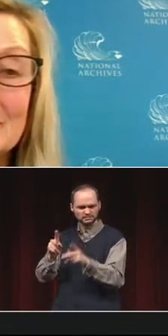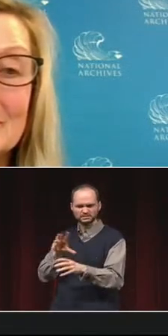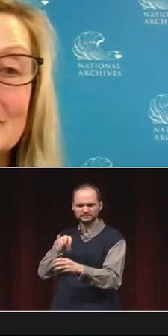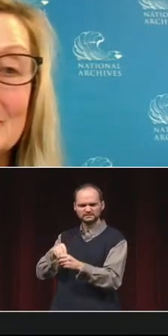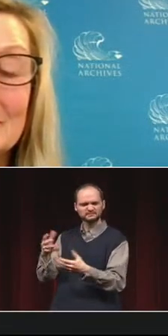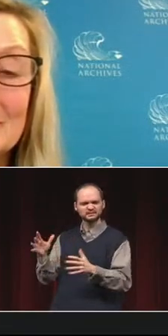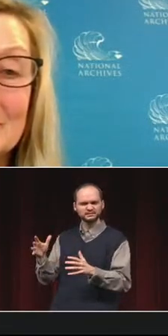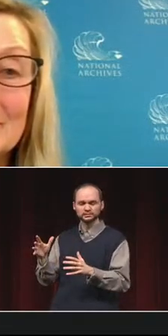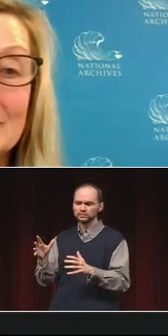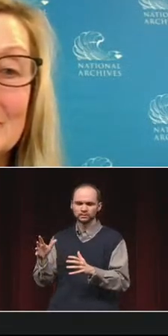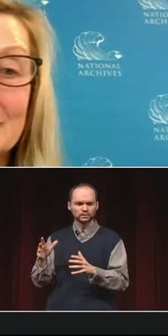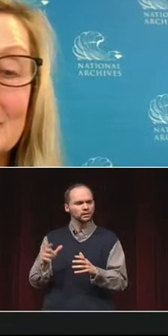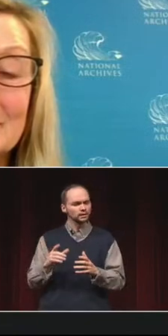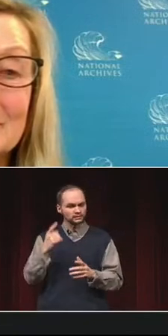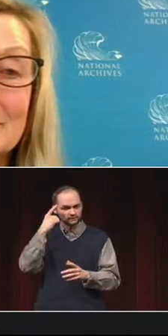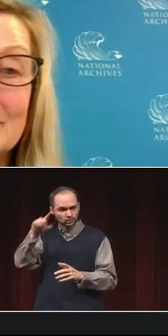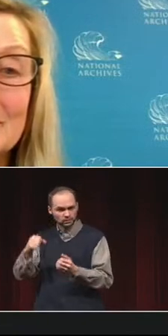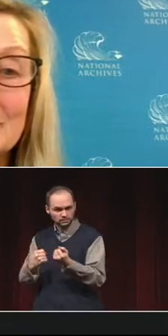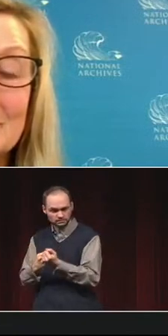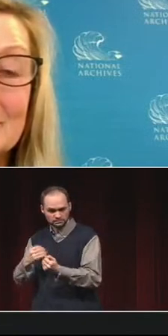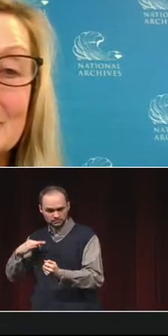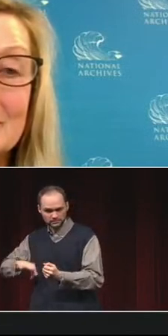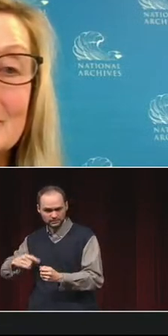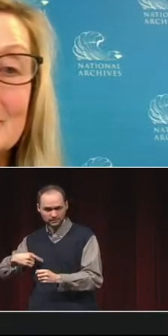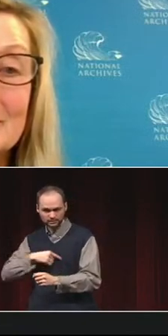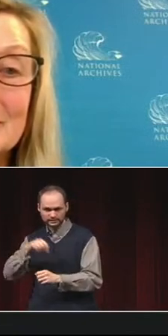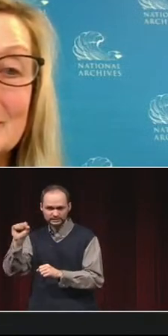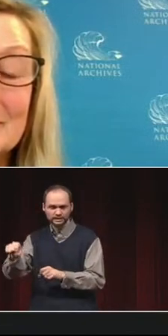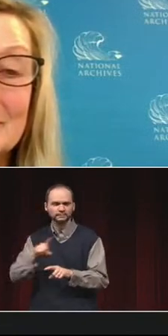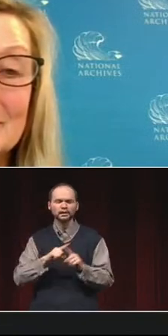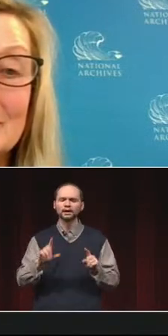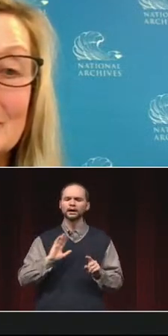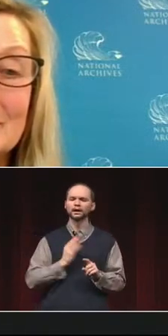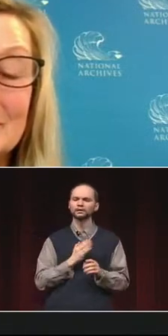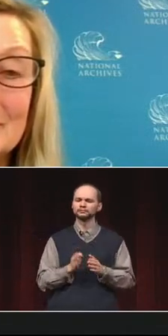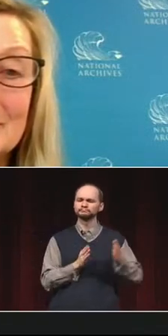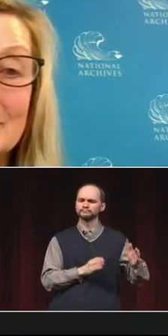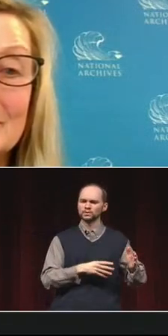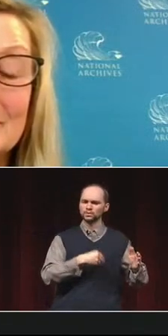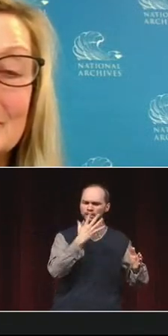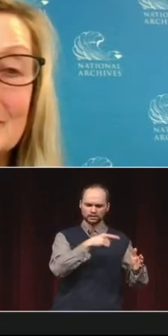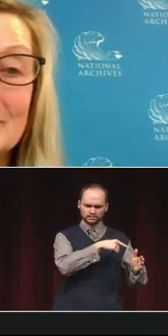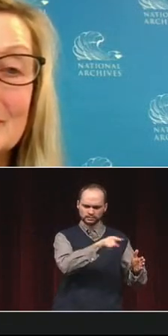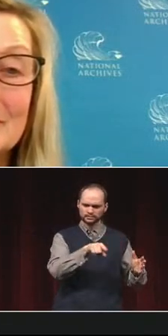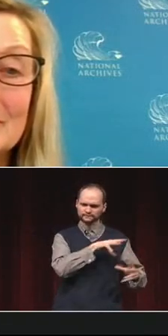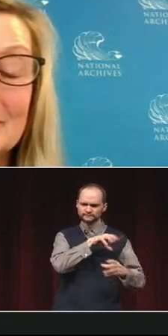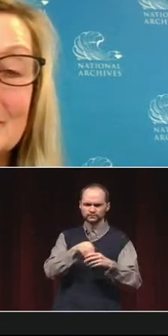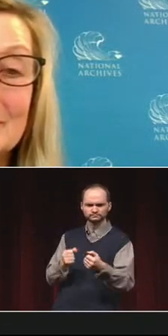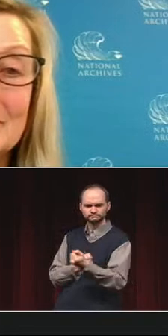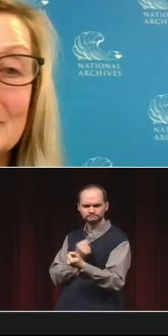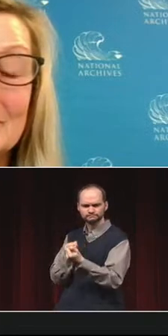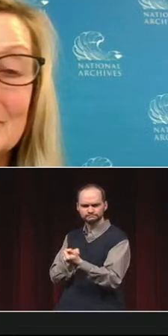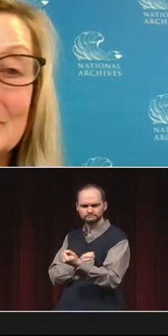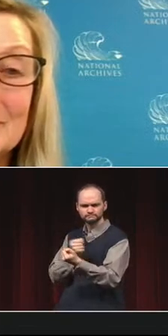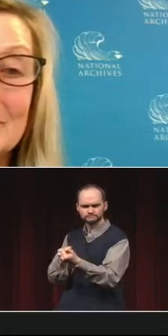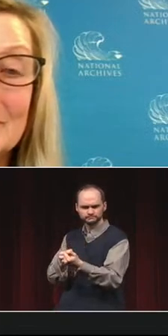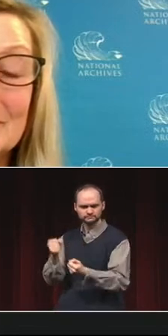but many of our white neighbors supported us either through speaking, financial donations,